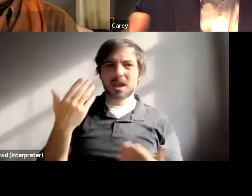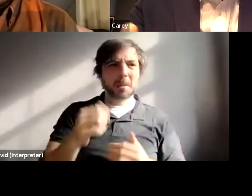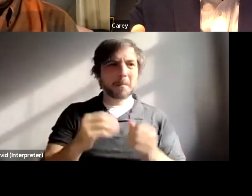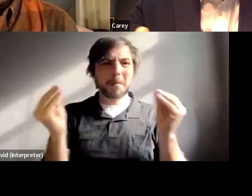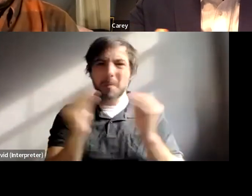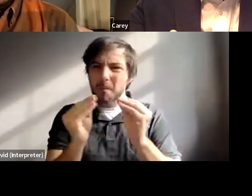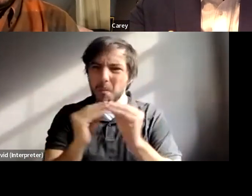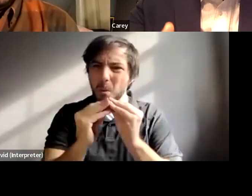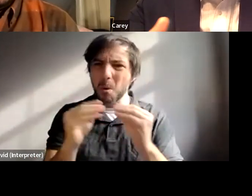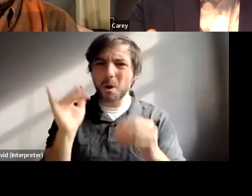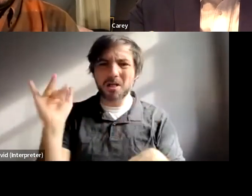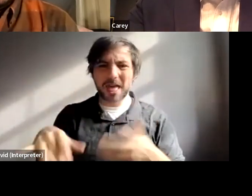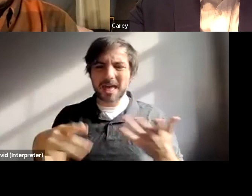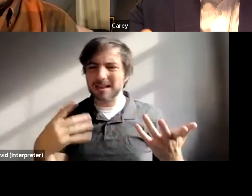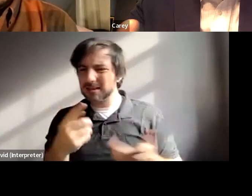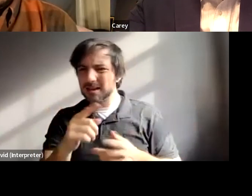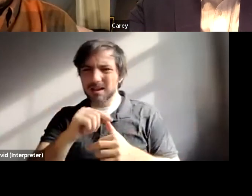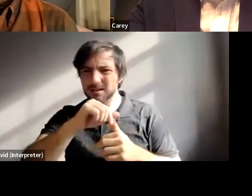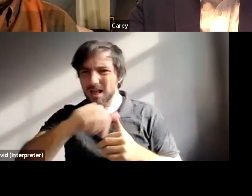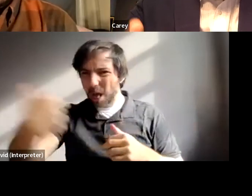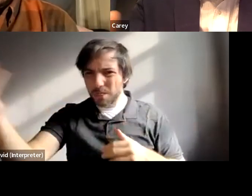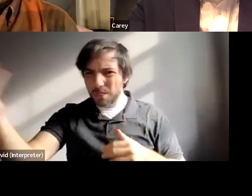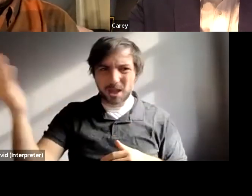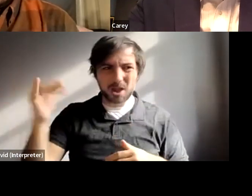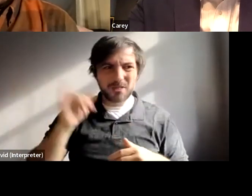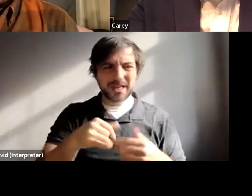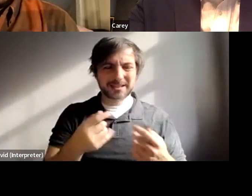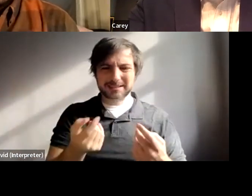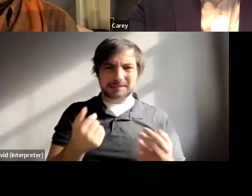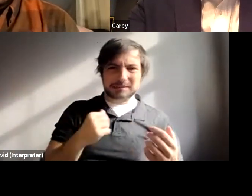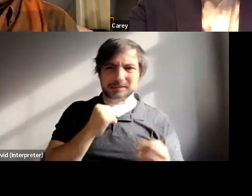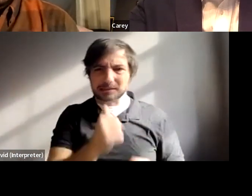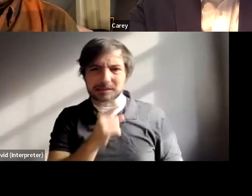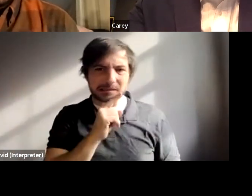aware of and can help and try to